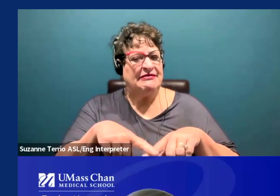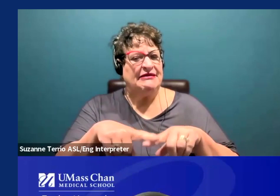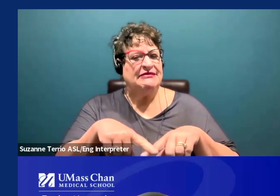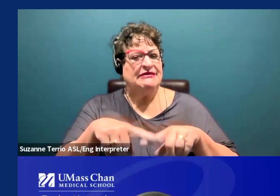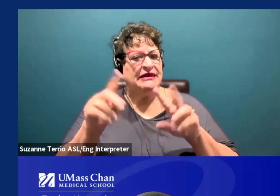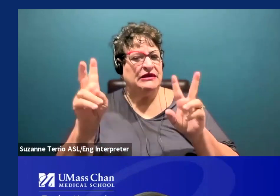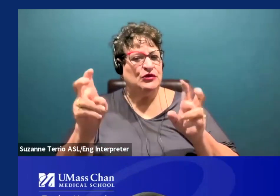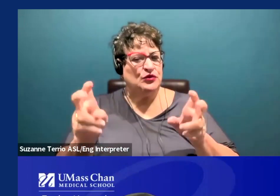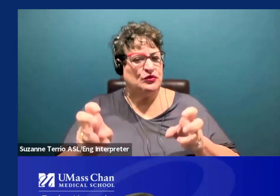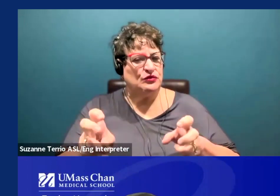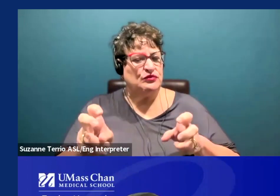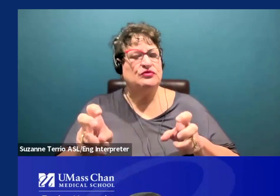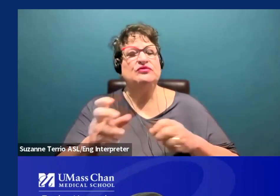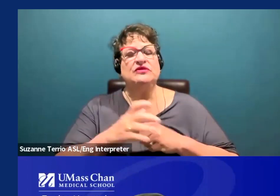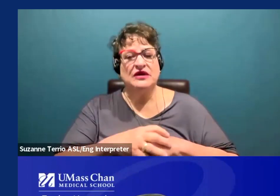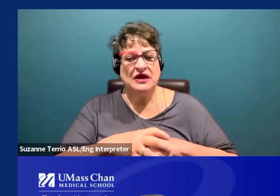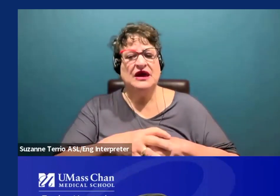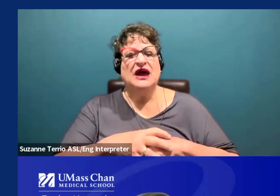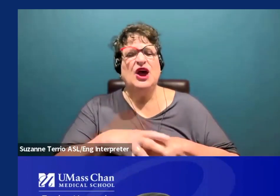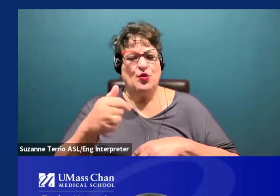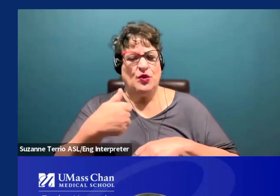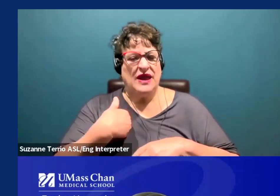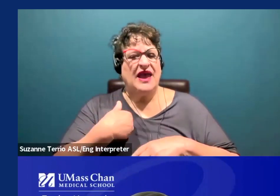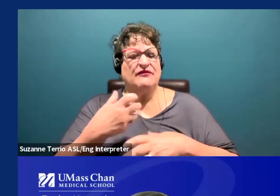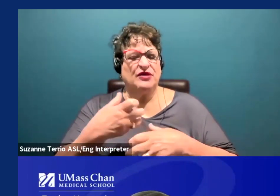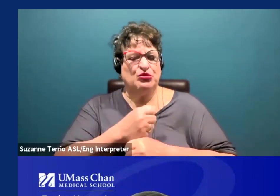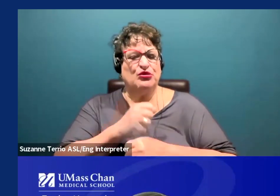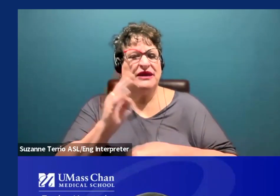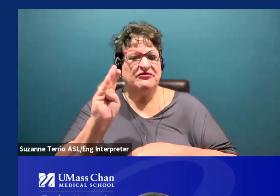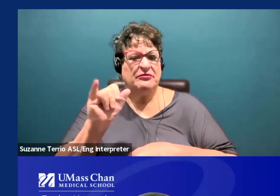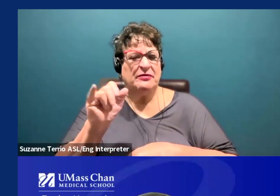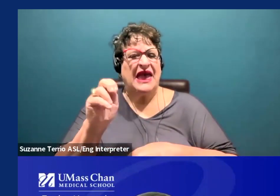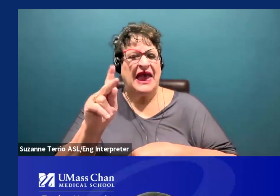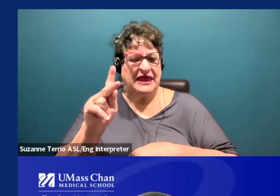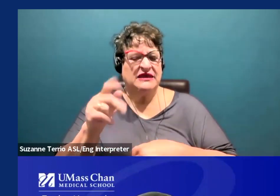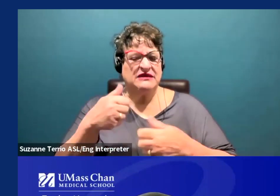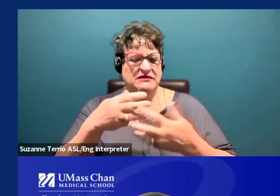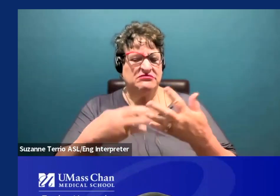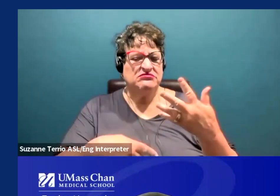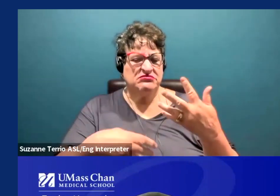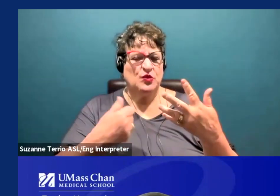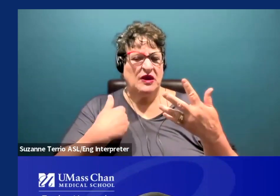we do have a brief bank that we created. It's very much focused on California.